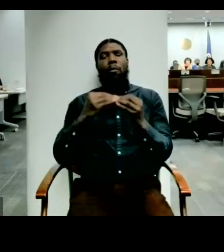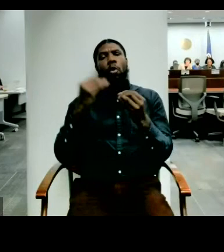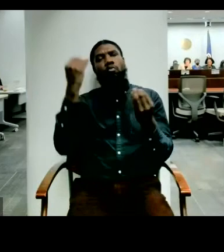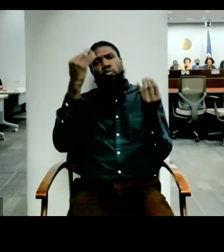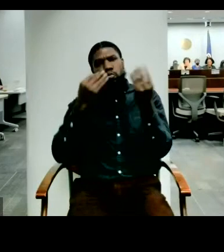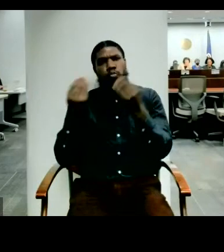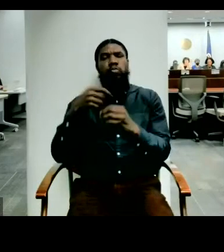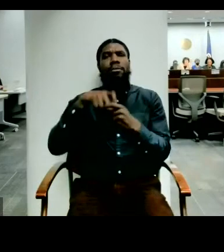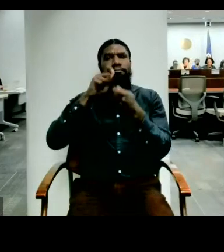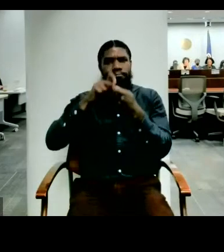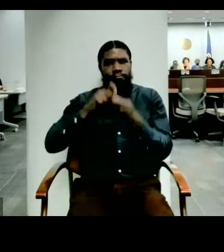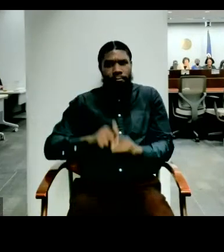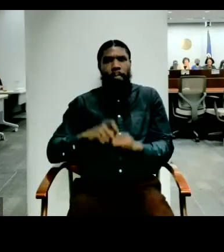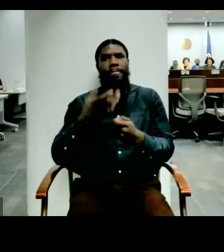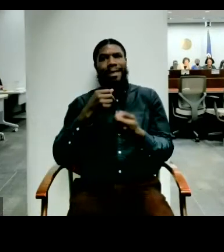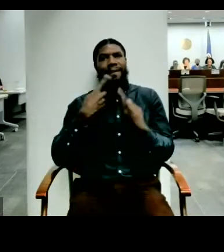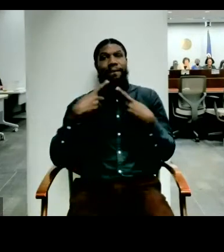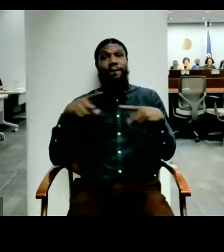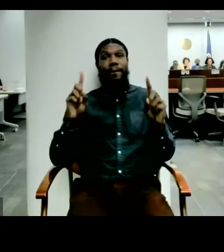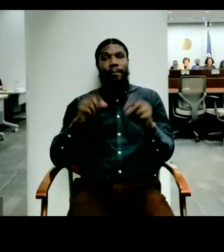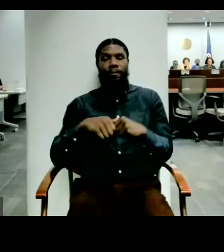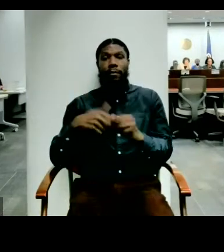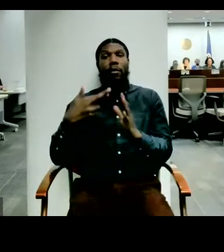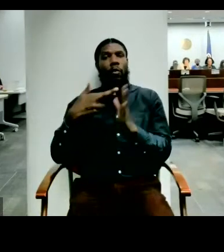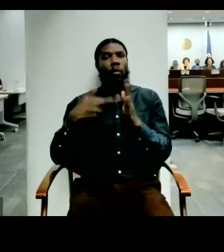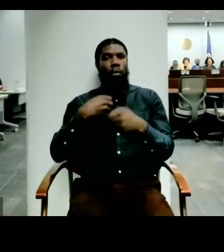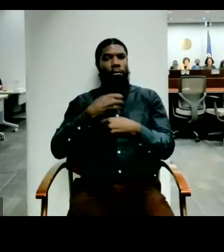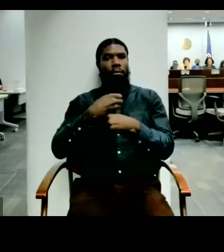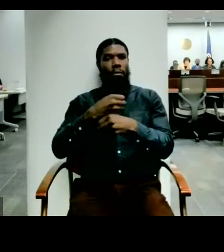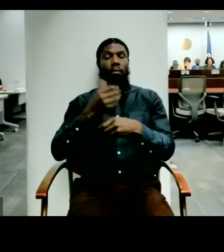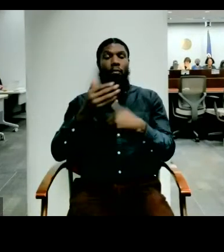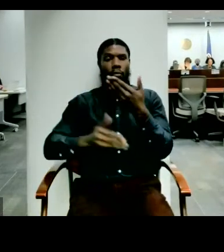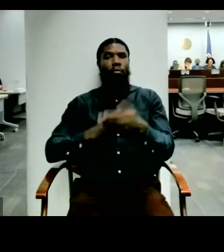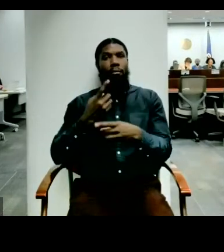A rule making process would be appropriate, not just a paperwork reduction Act,